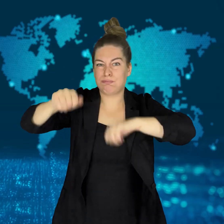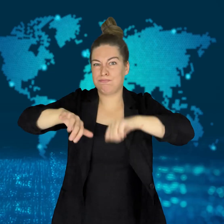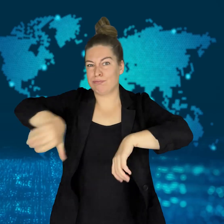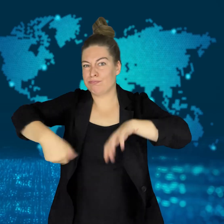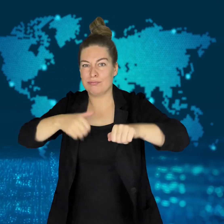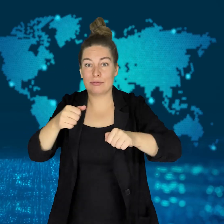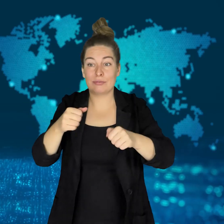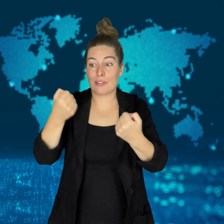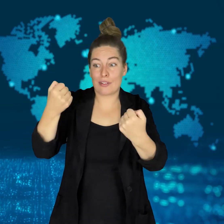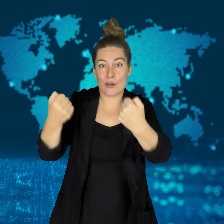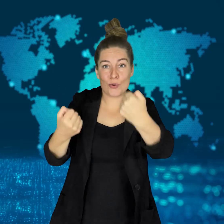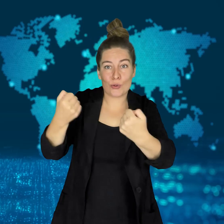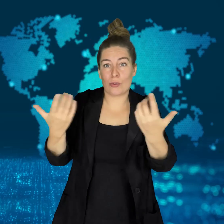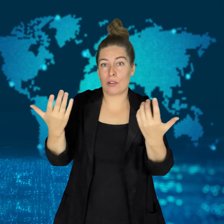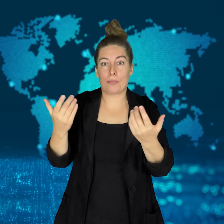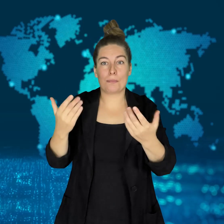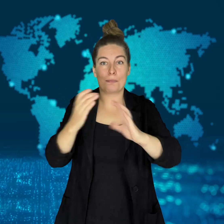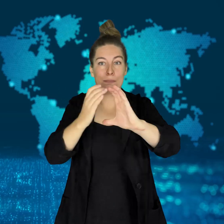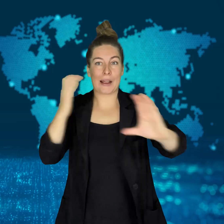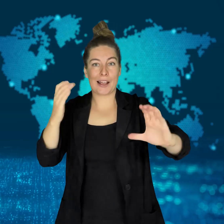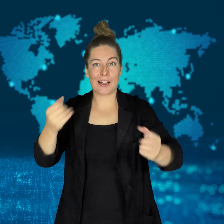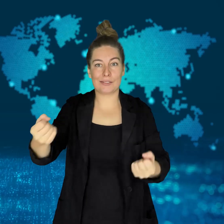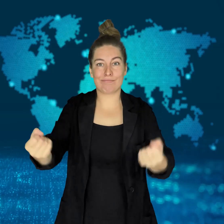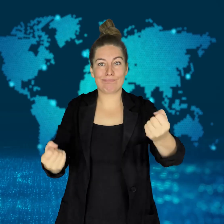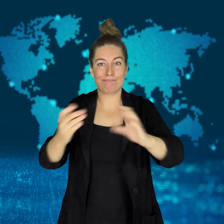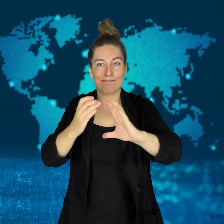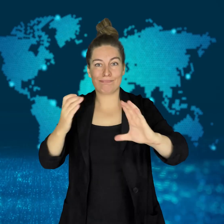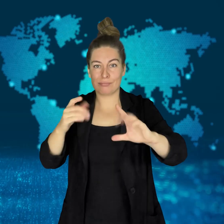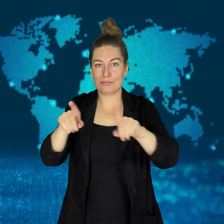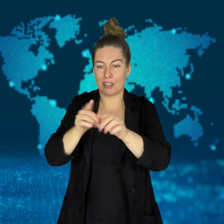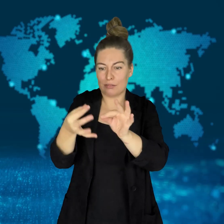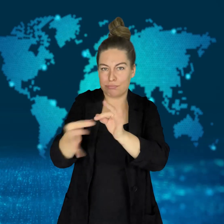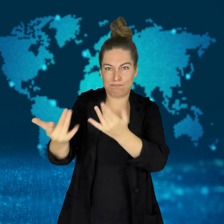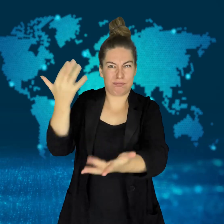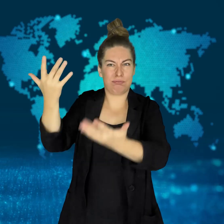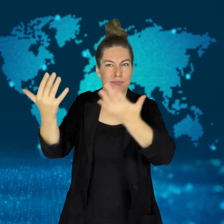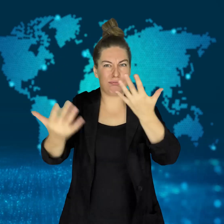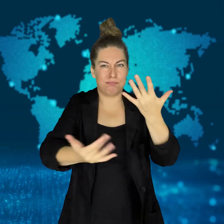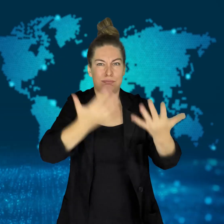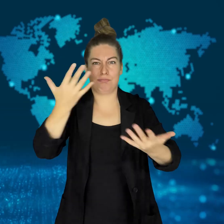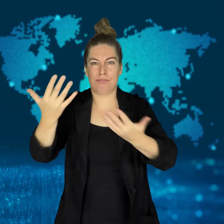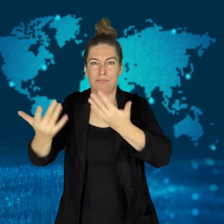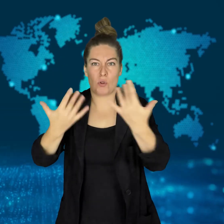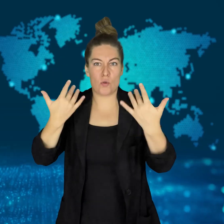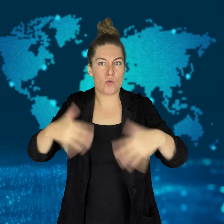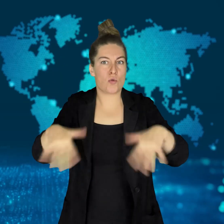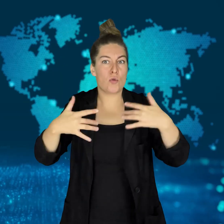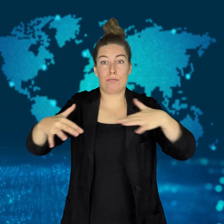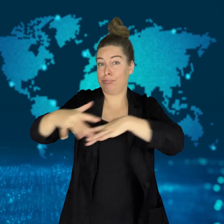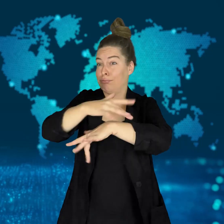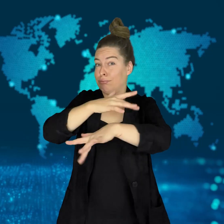Rocks were thrown at crowd control officers wearing helmets and carrying shields.